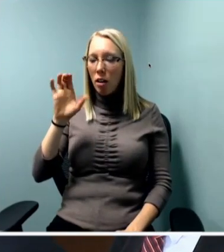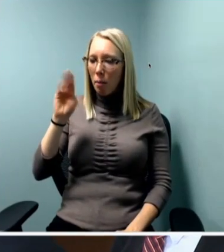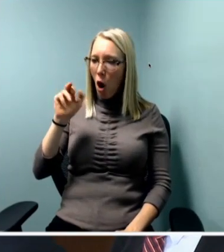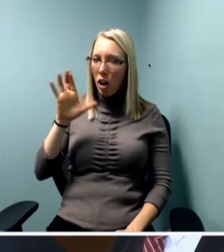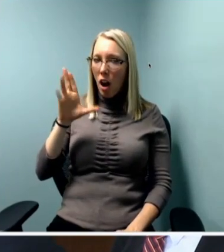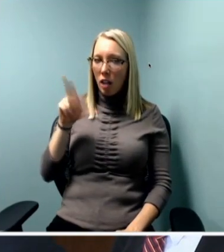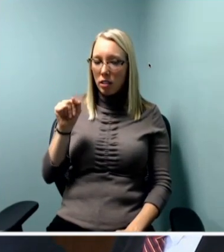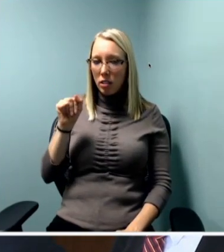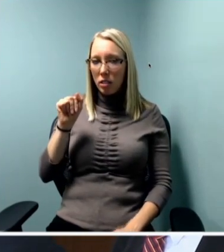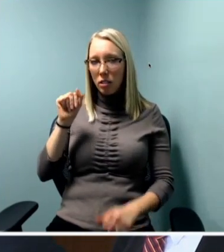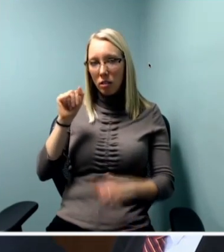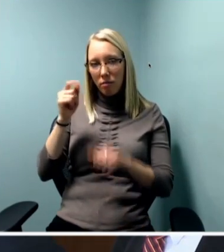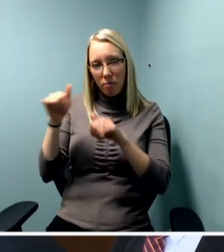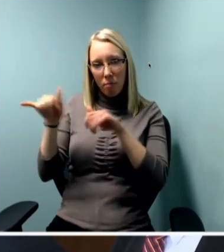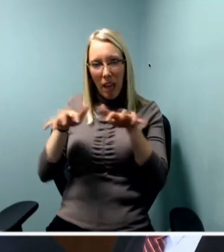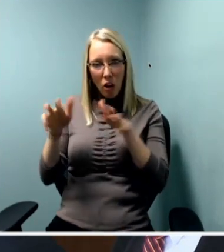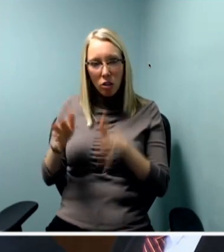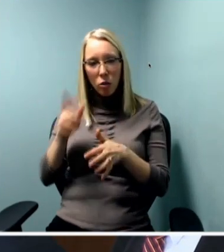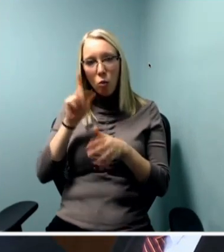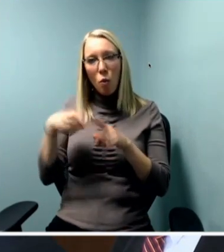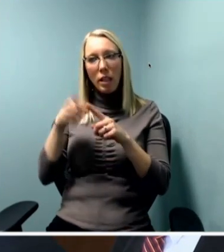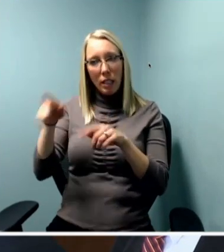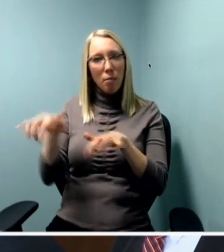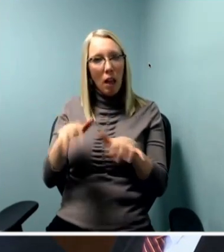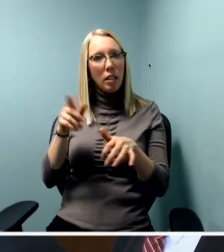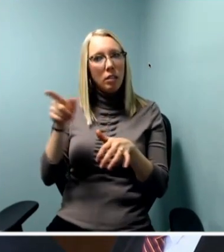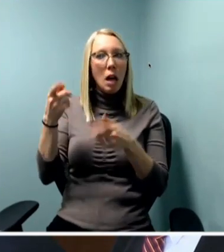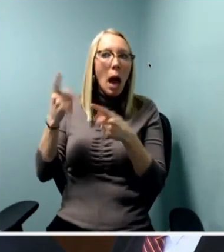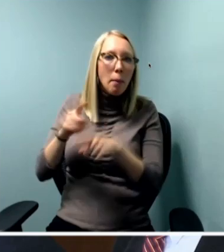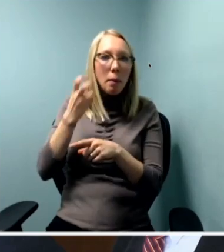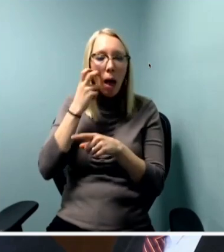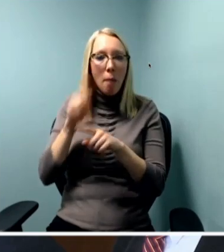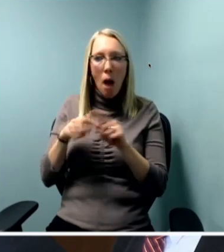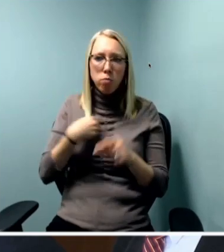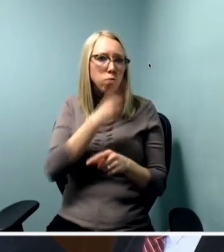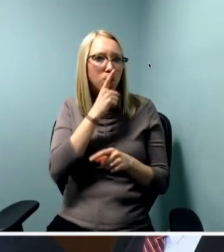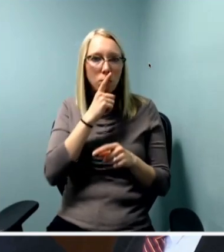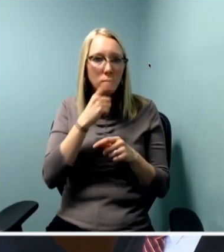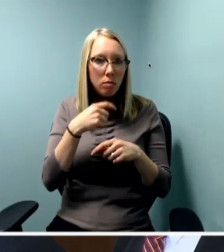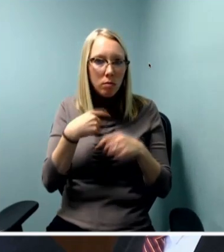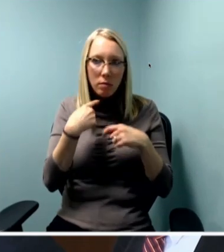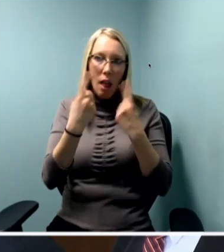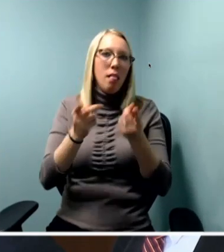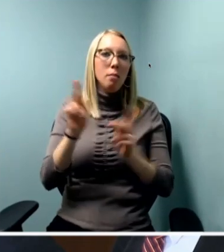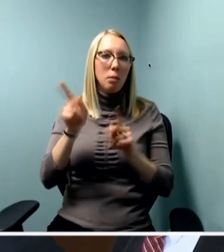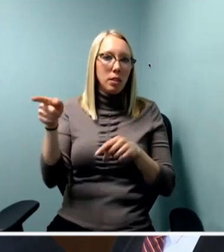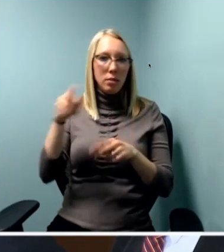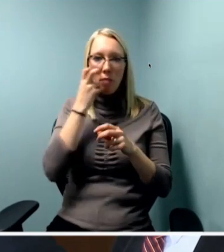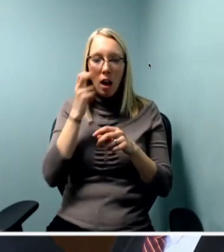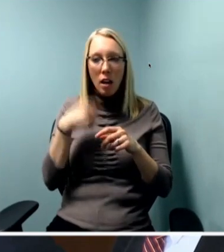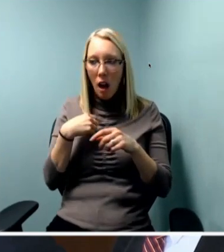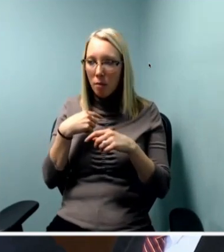Marcus happens to be blind, but I'm not selling his blindness, I'm selling his jazz trio.